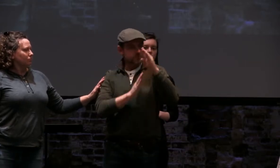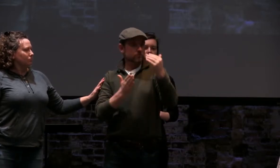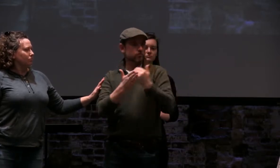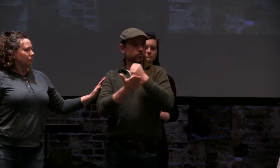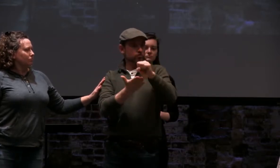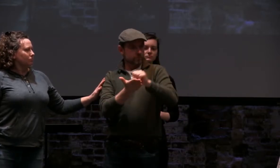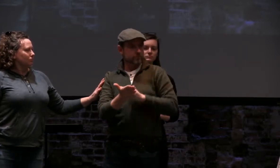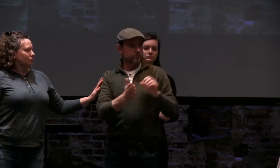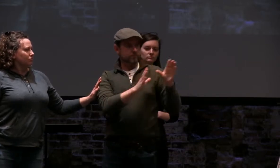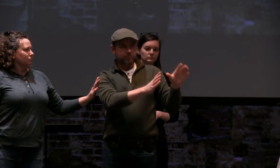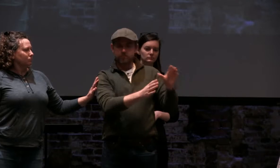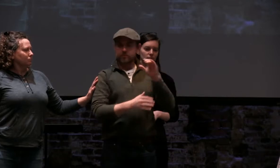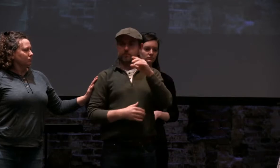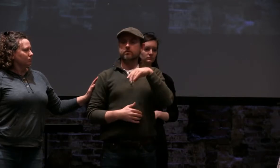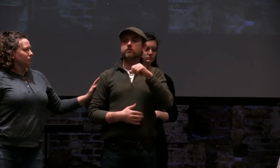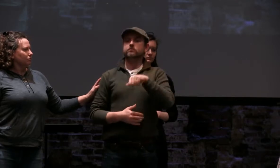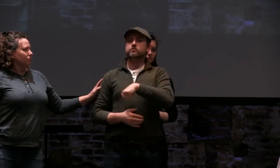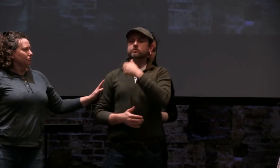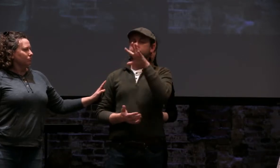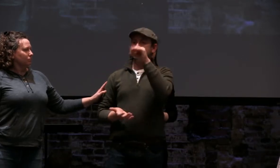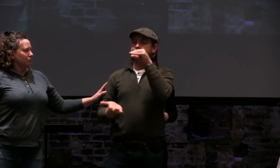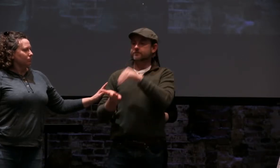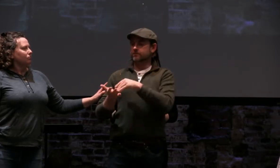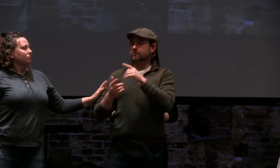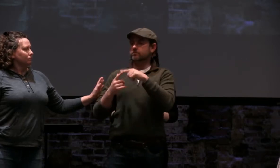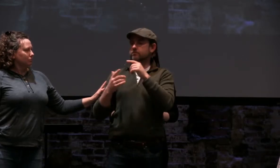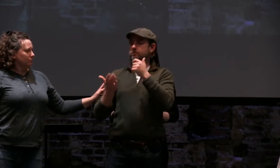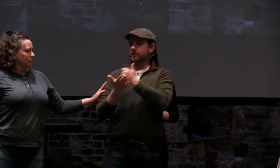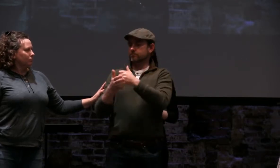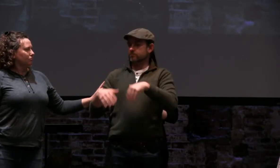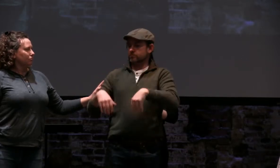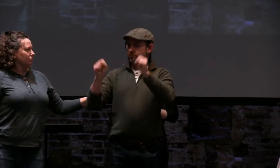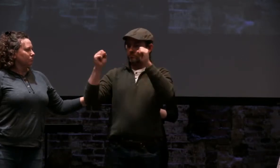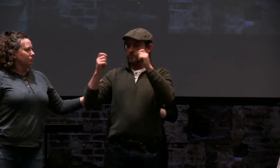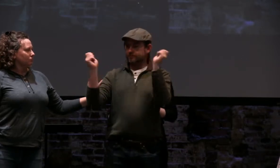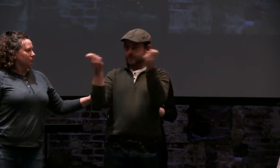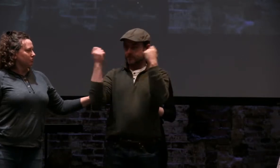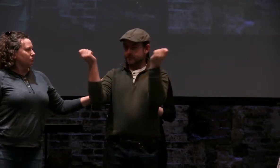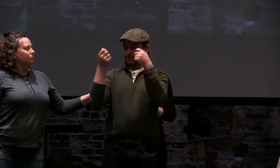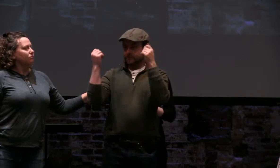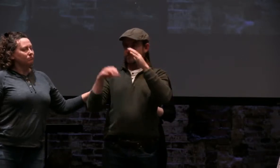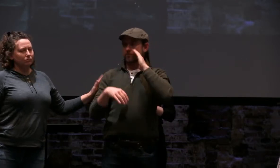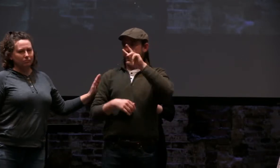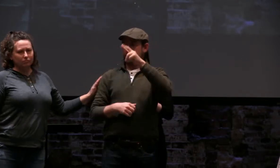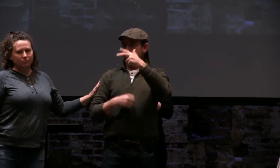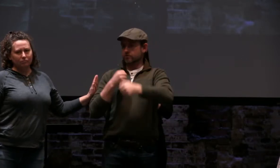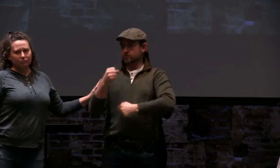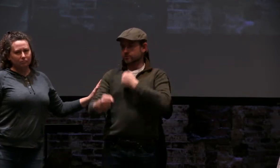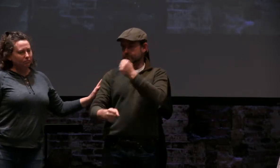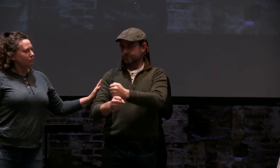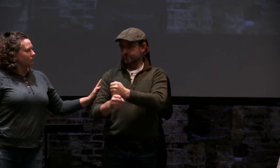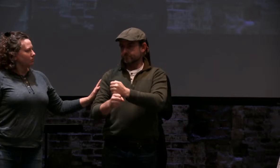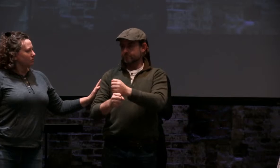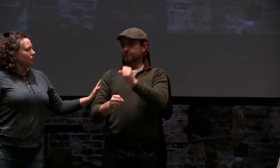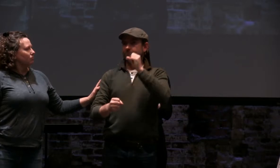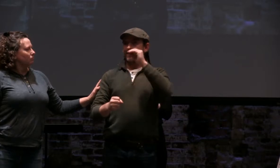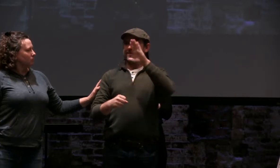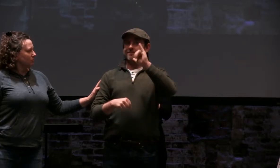We can really focus on education and development. We would also like to see festivals